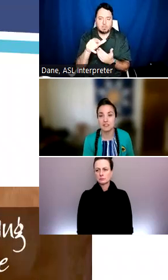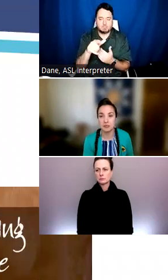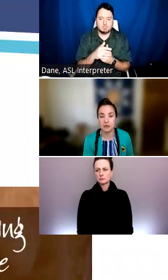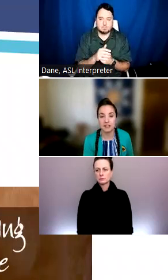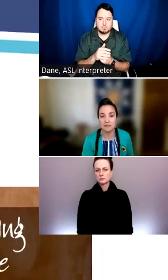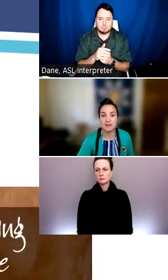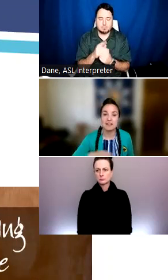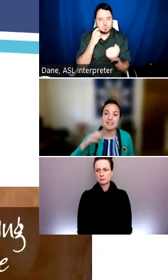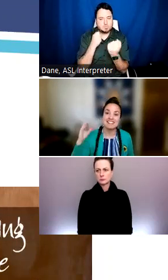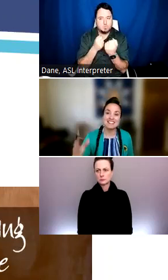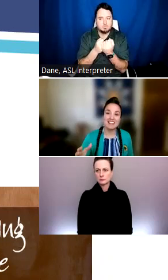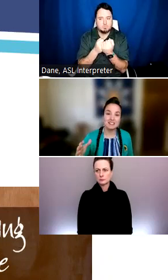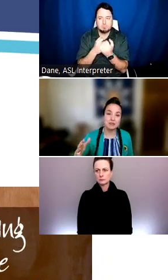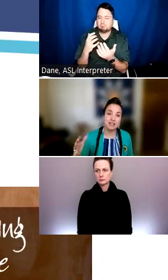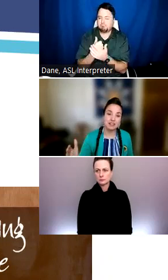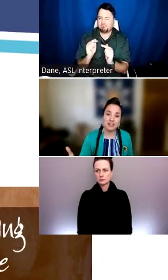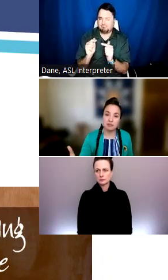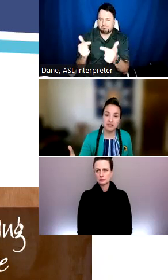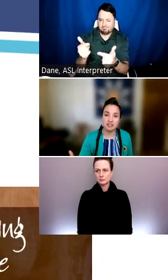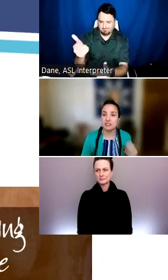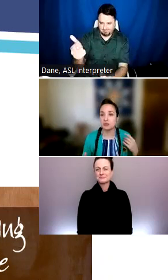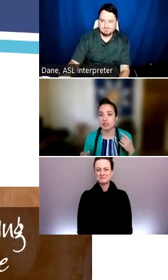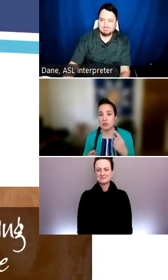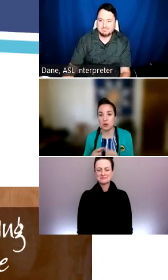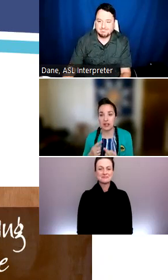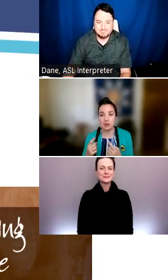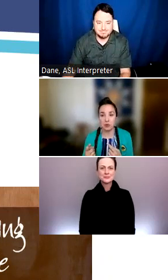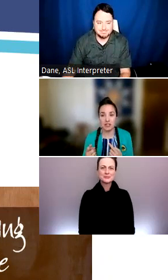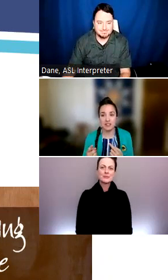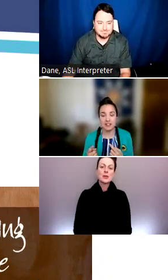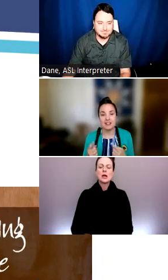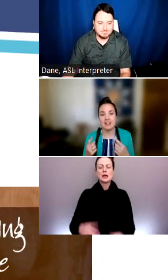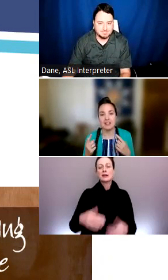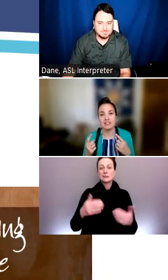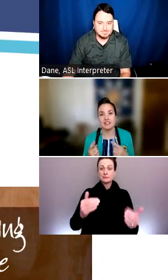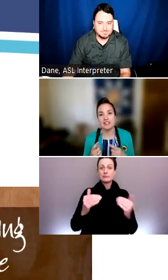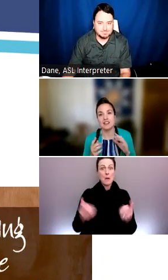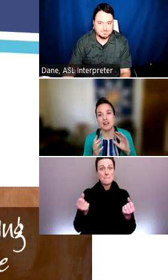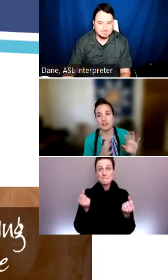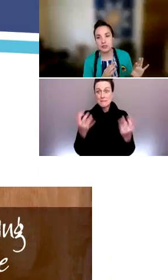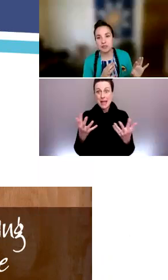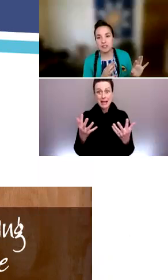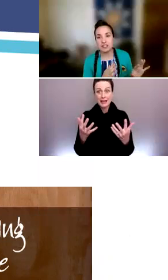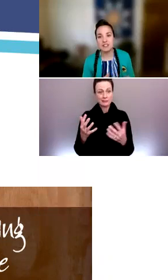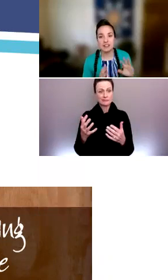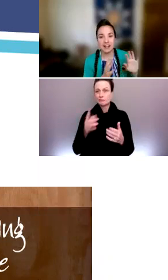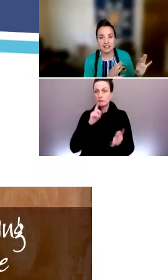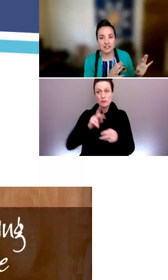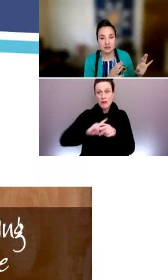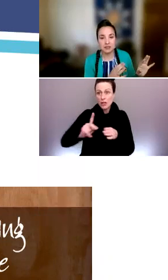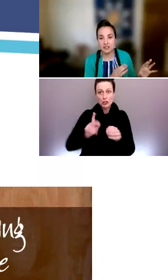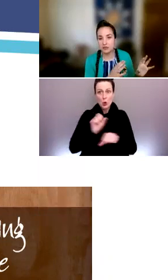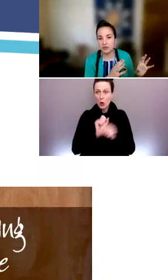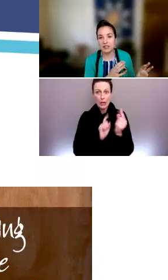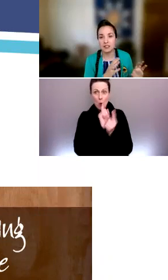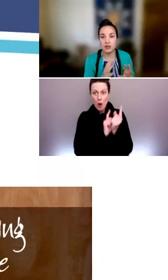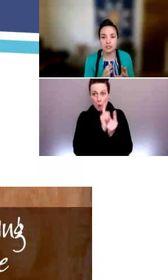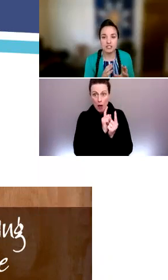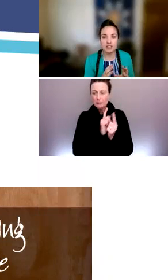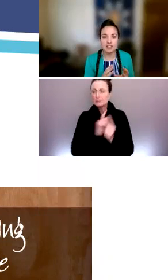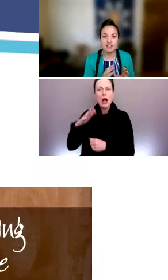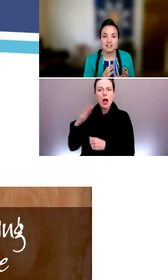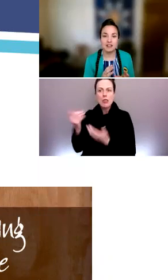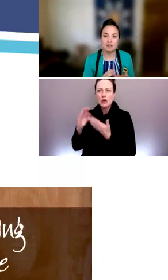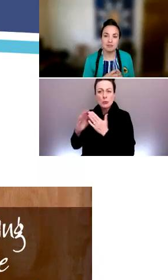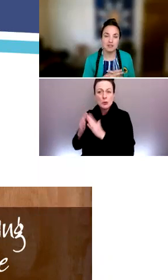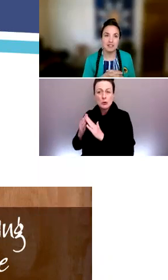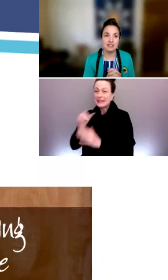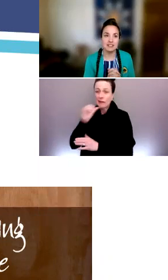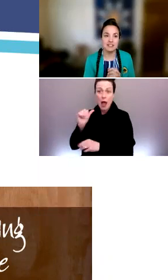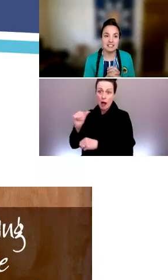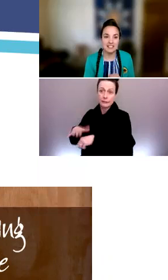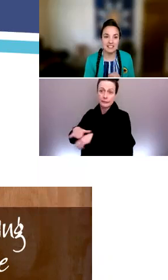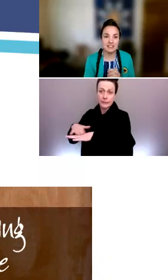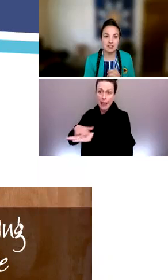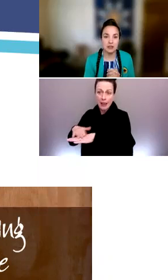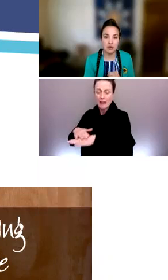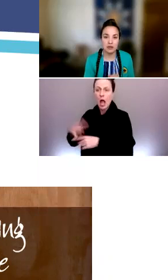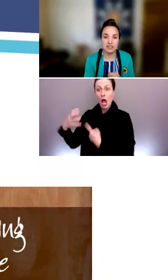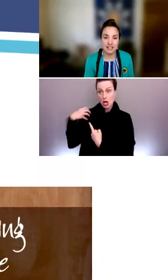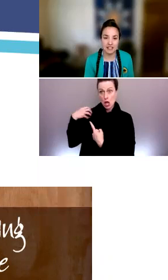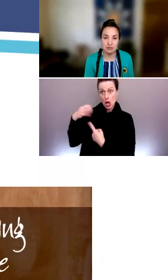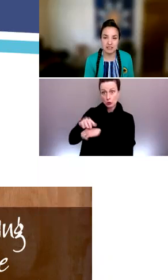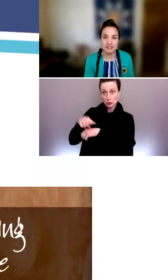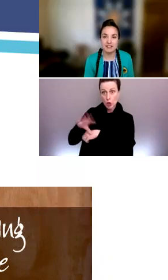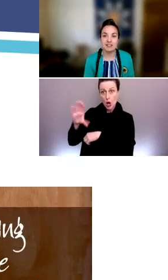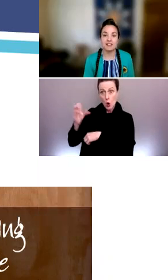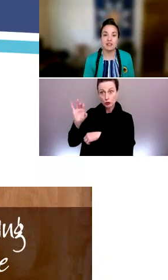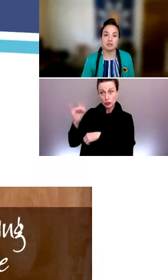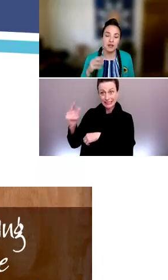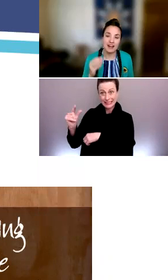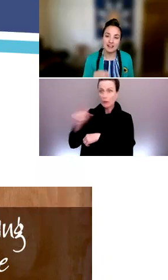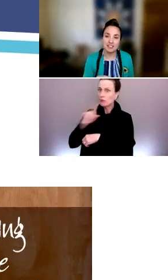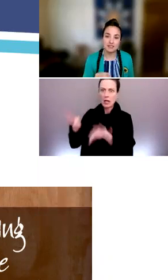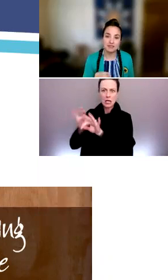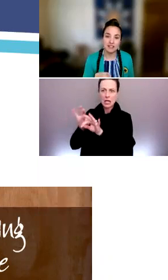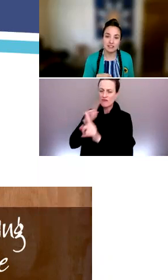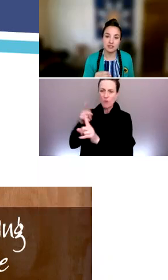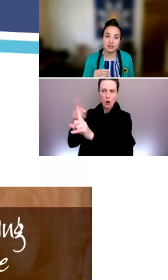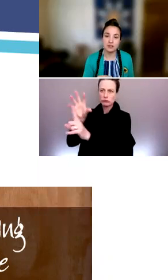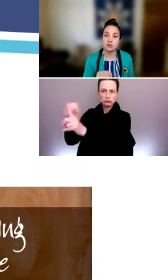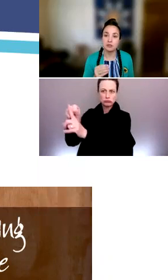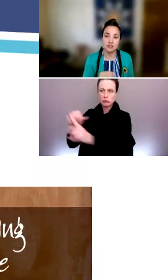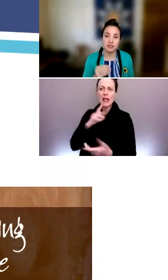to support that. We find coaching is a key to goal attainment, having a financial coach work